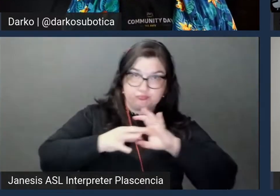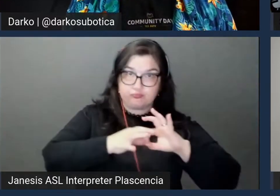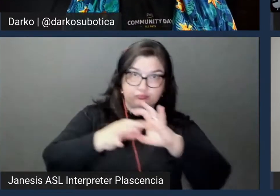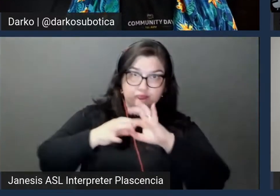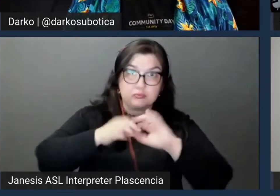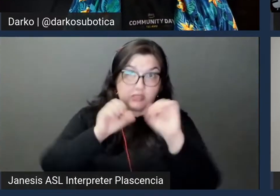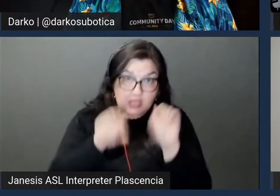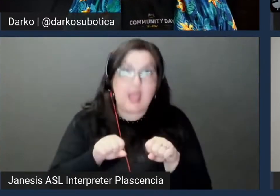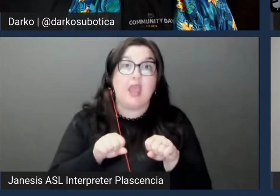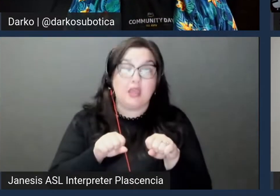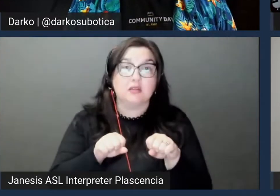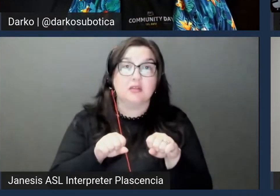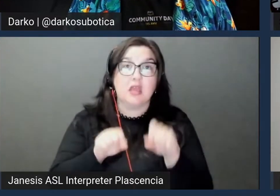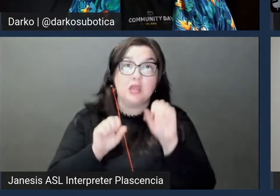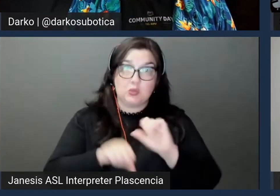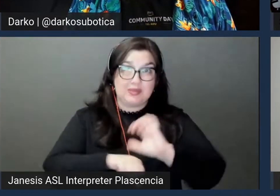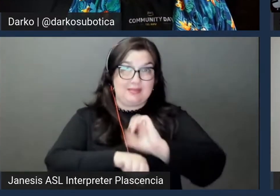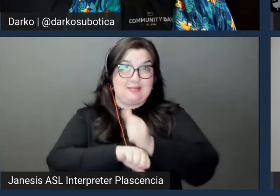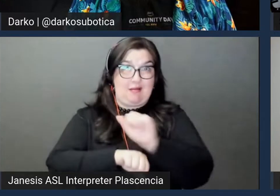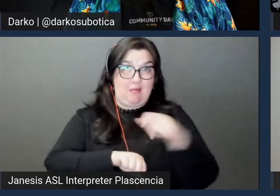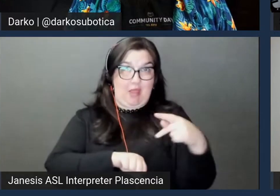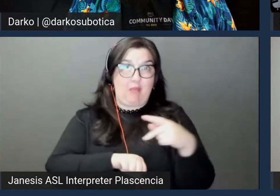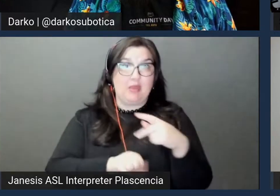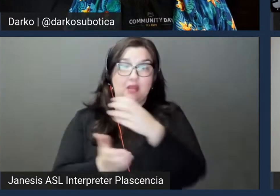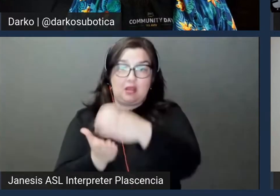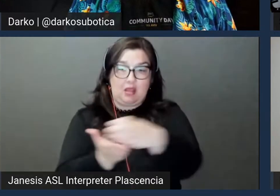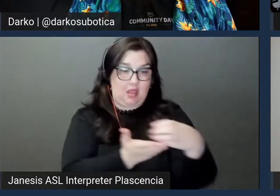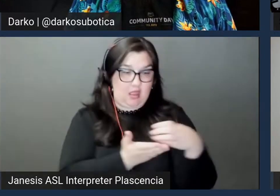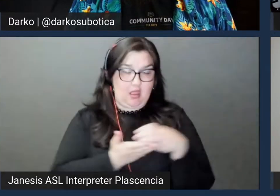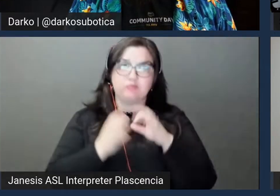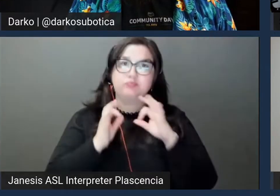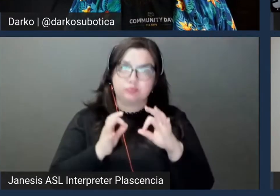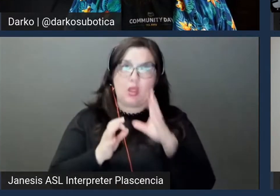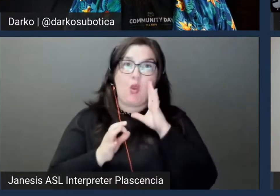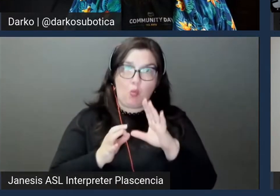and you can containerize your application, it can work on the device. If you don't have the device,